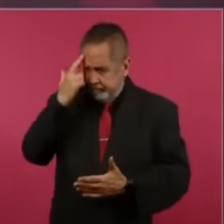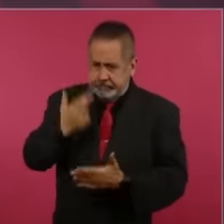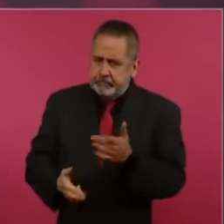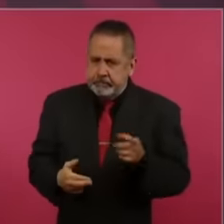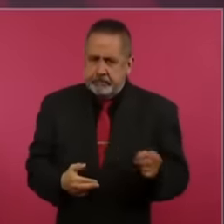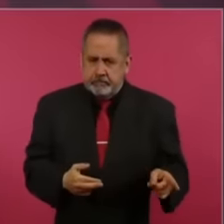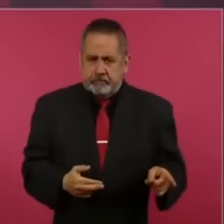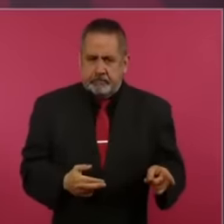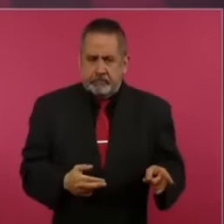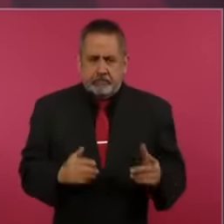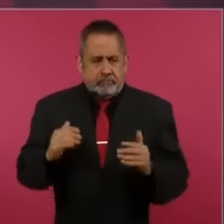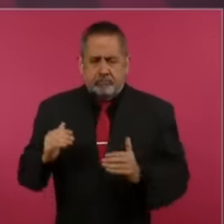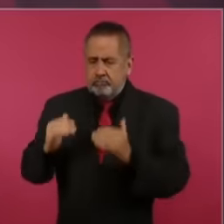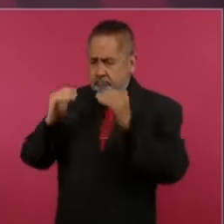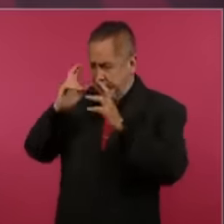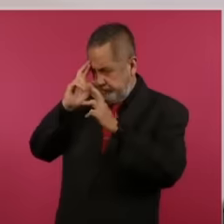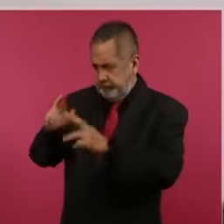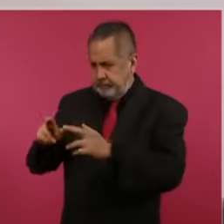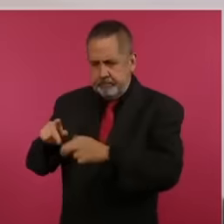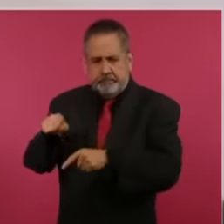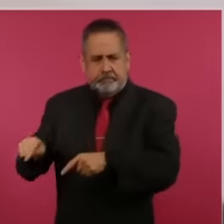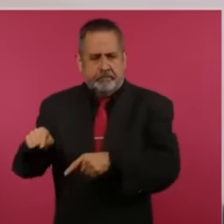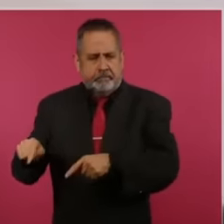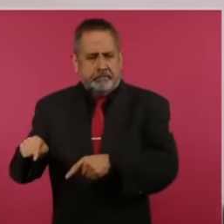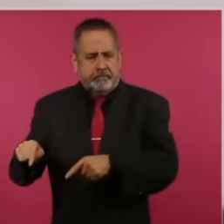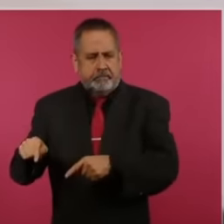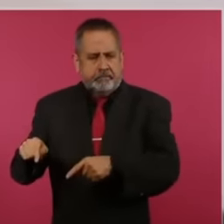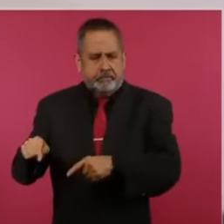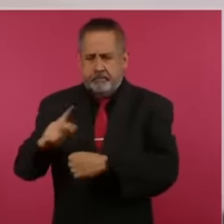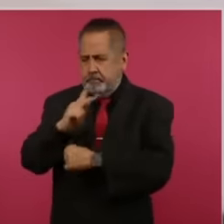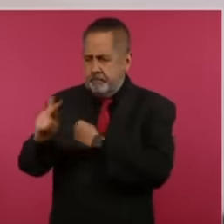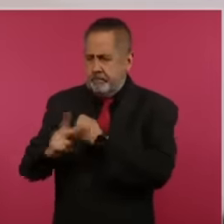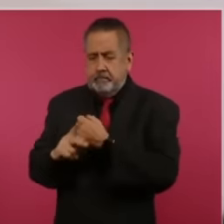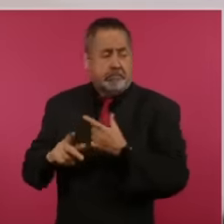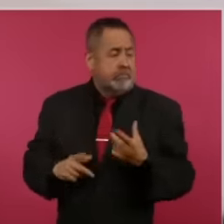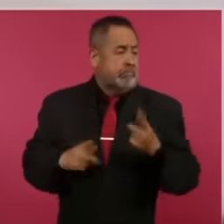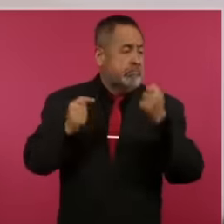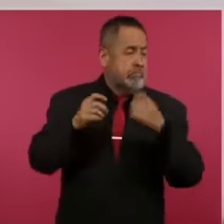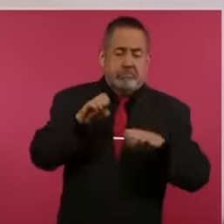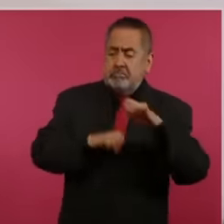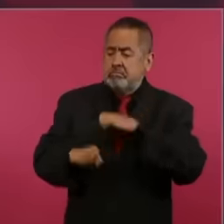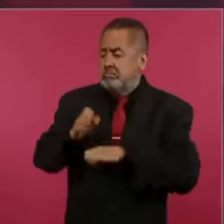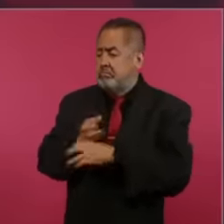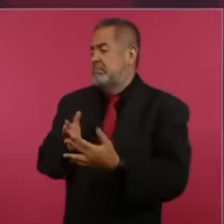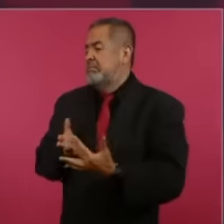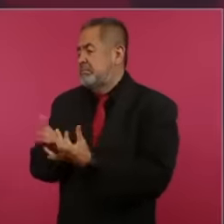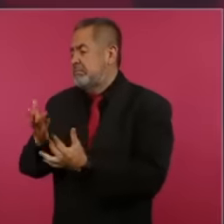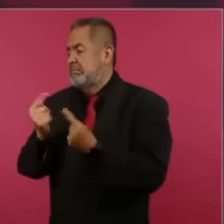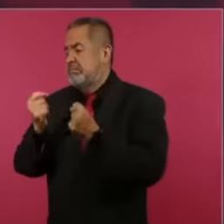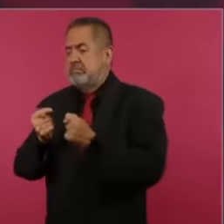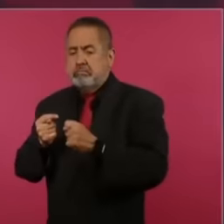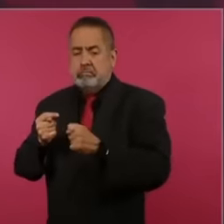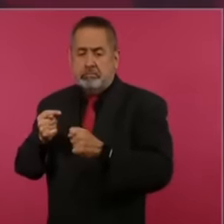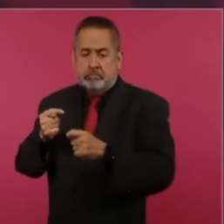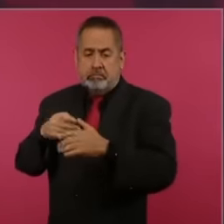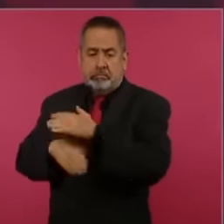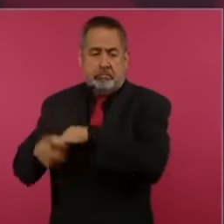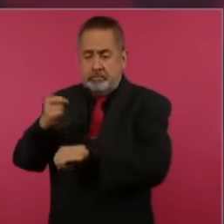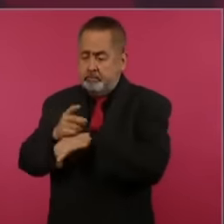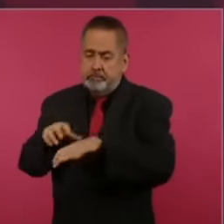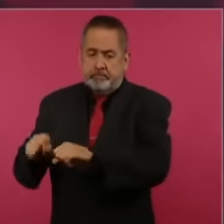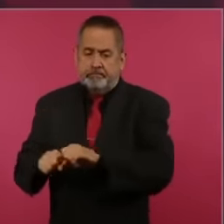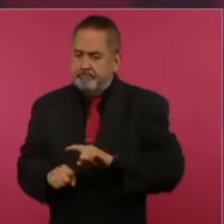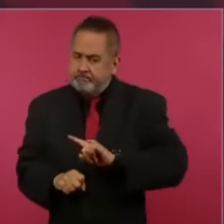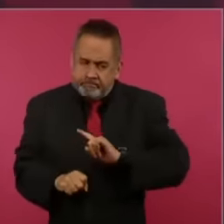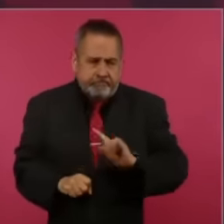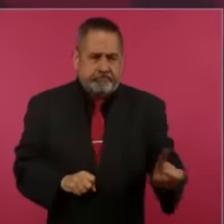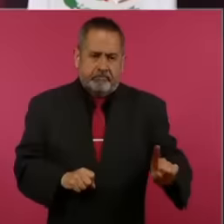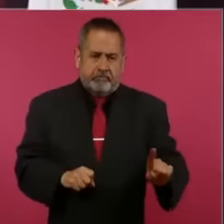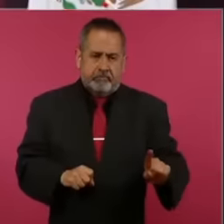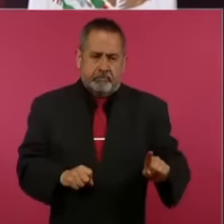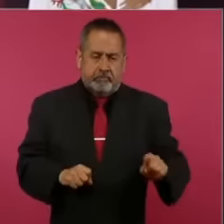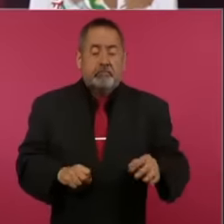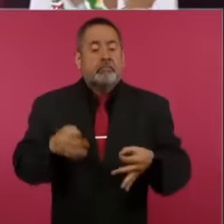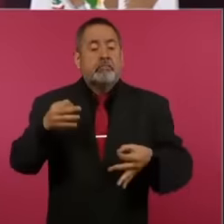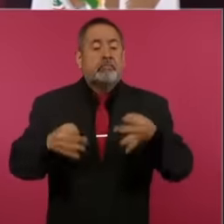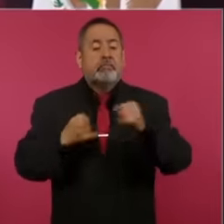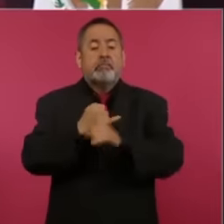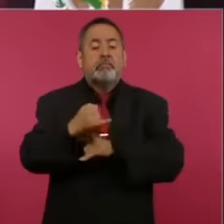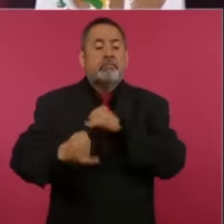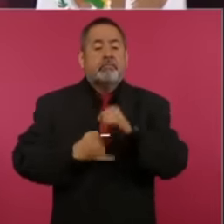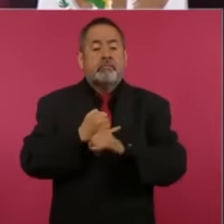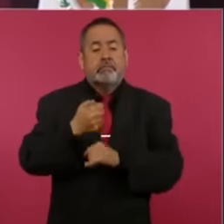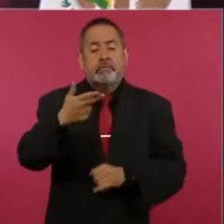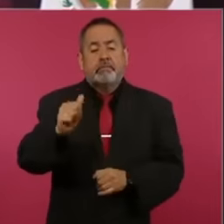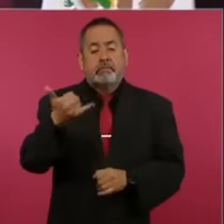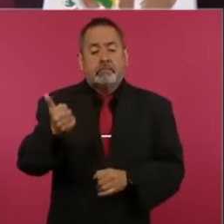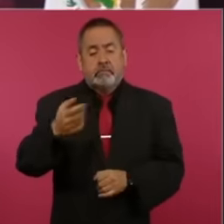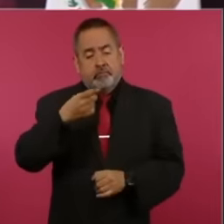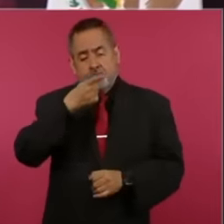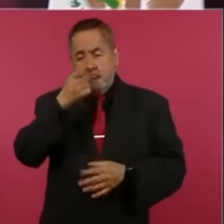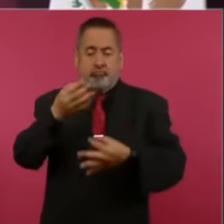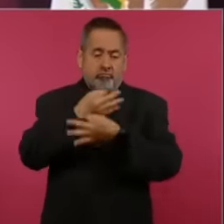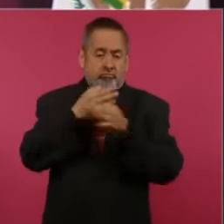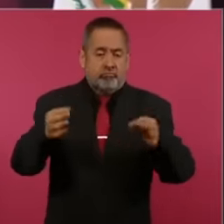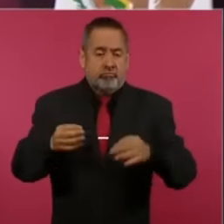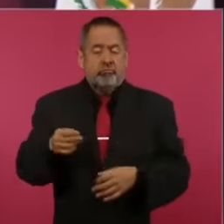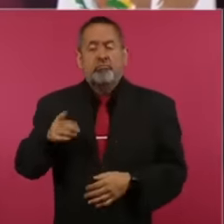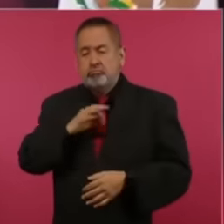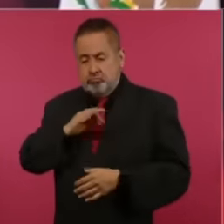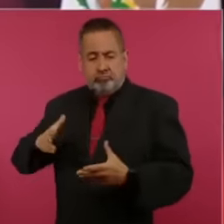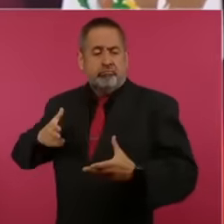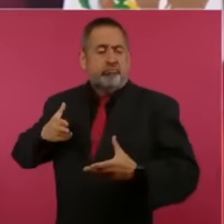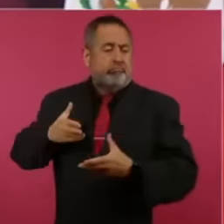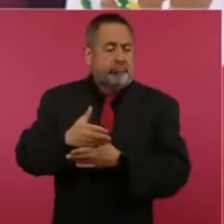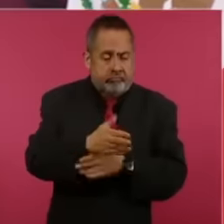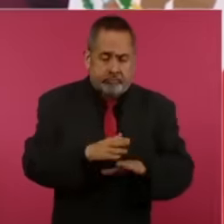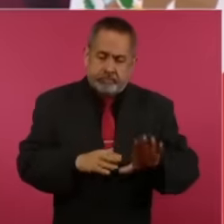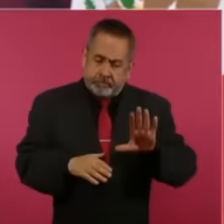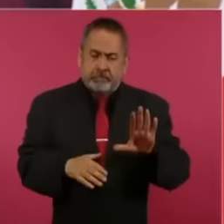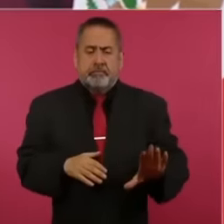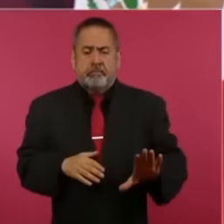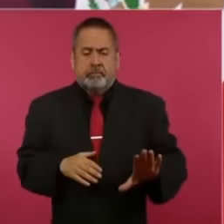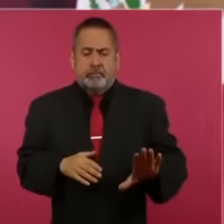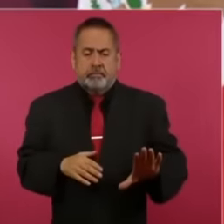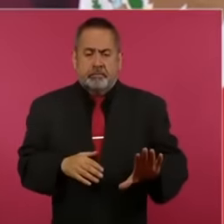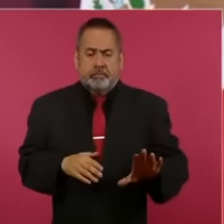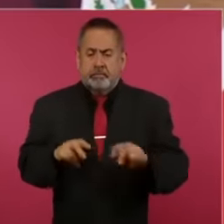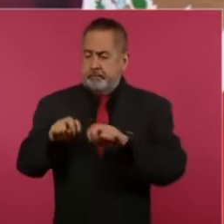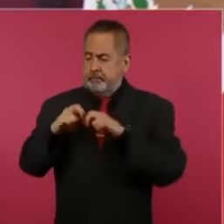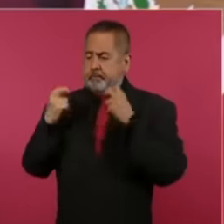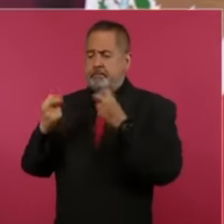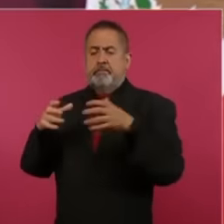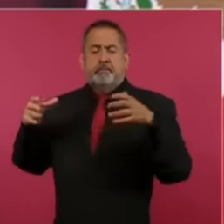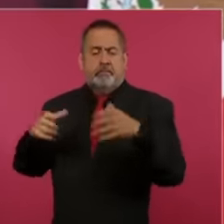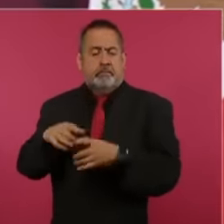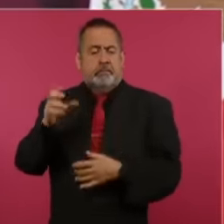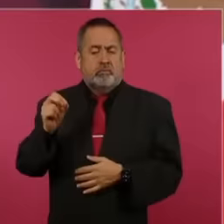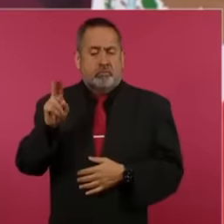the sovereignty of a country by attacking its embassy, let the plenary session of the United Nations intervene,